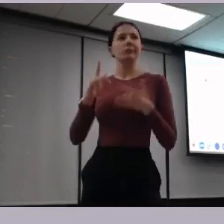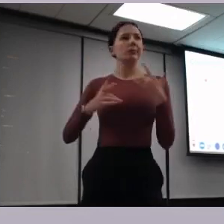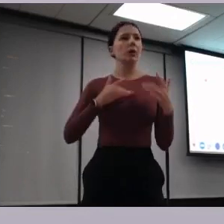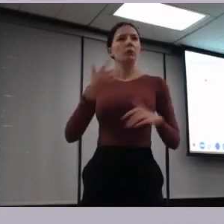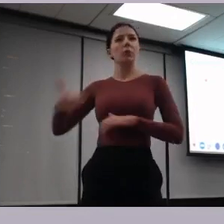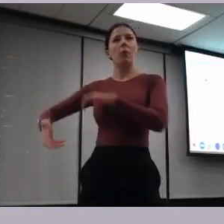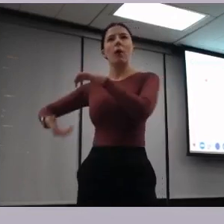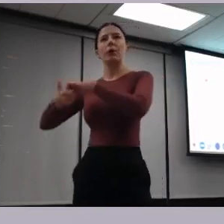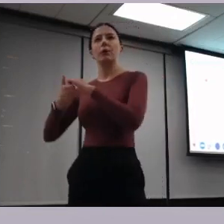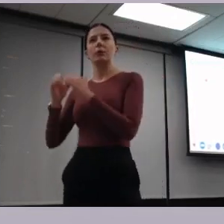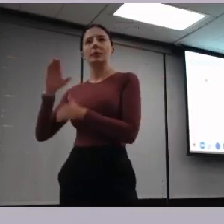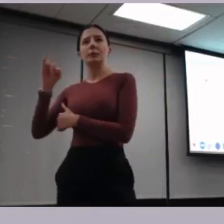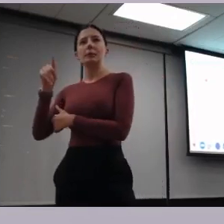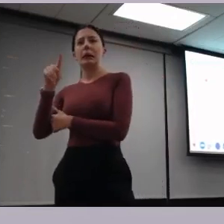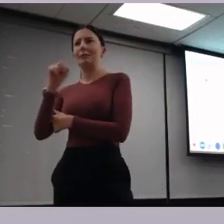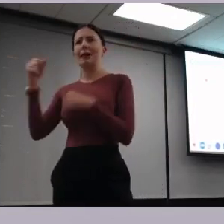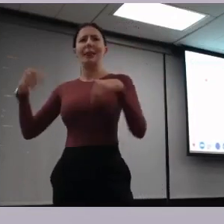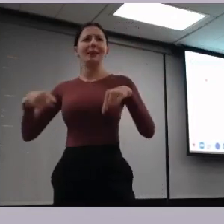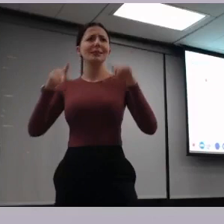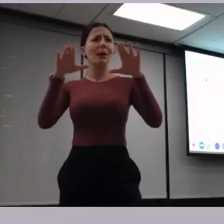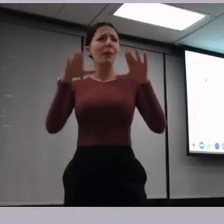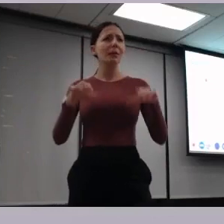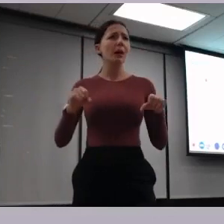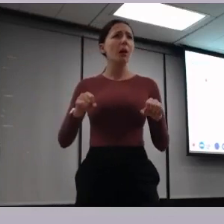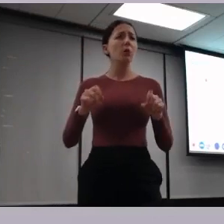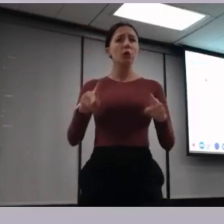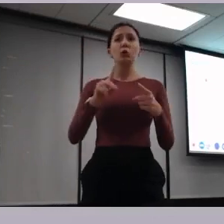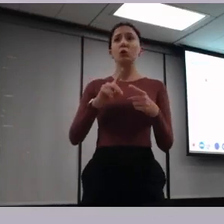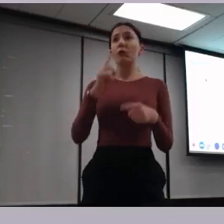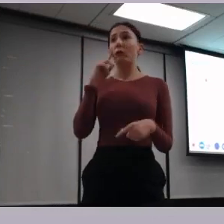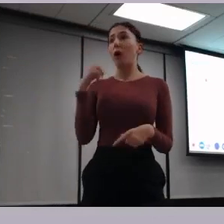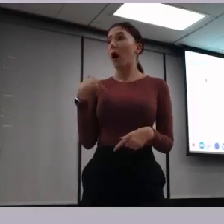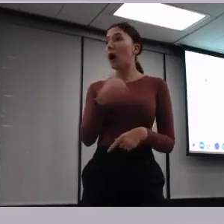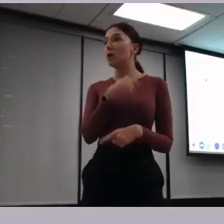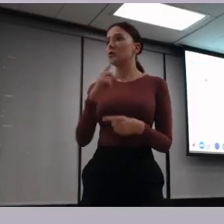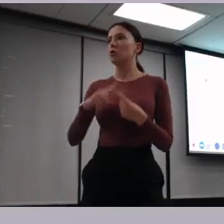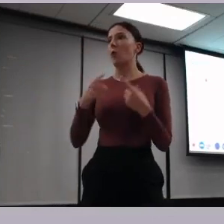because this is an amazing opportunity for us to have a restored peace